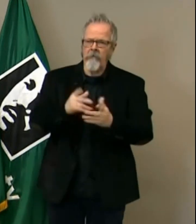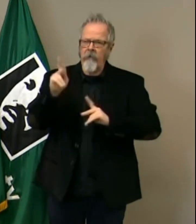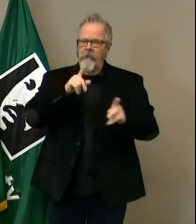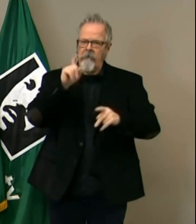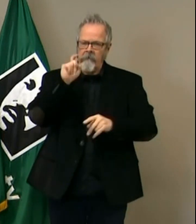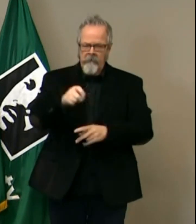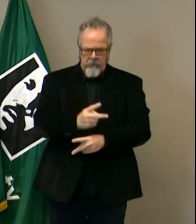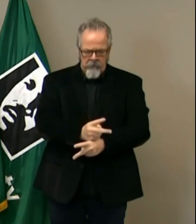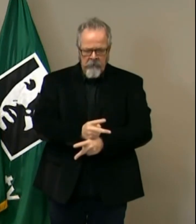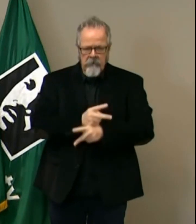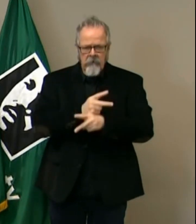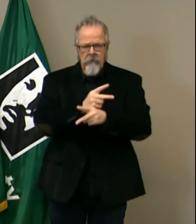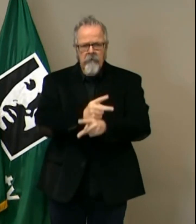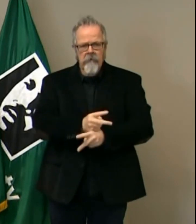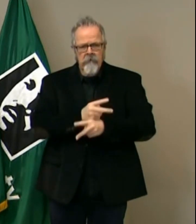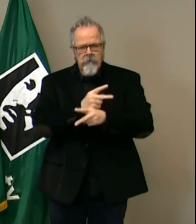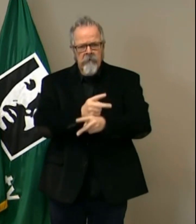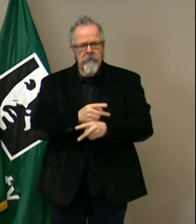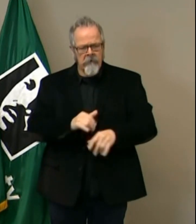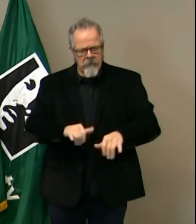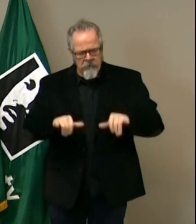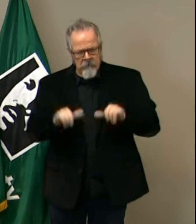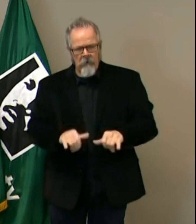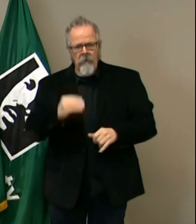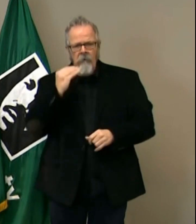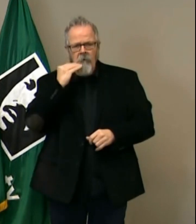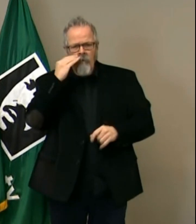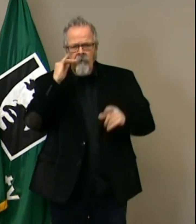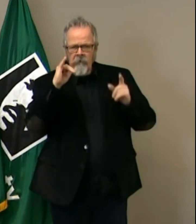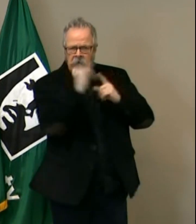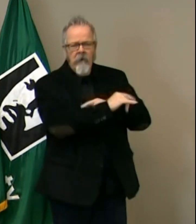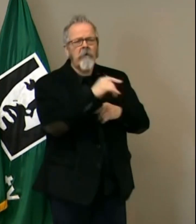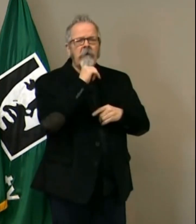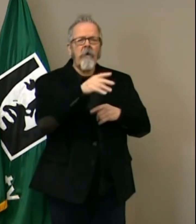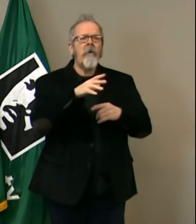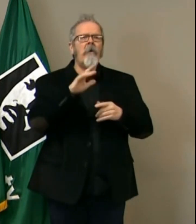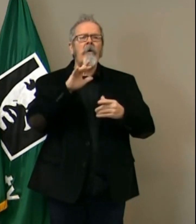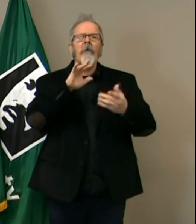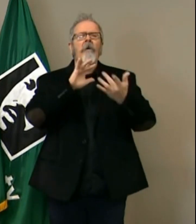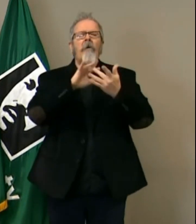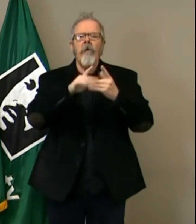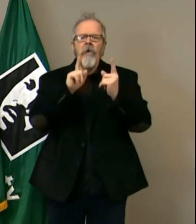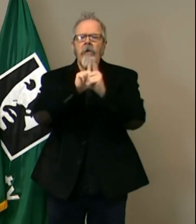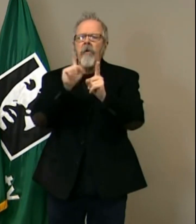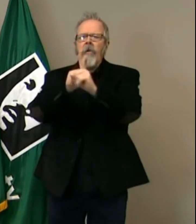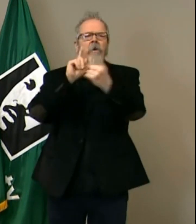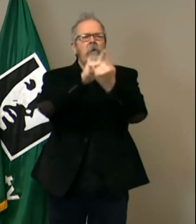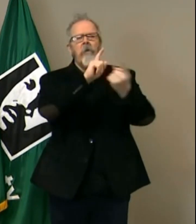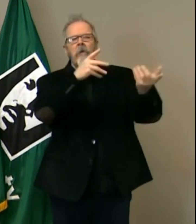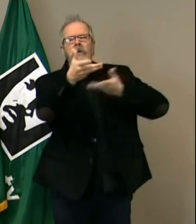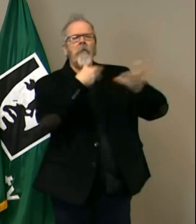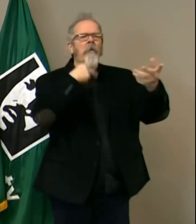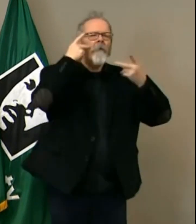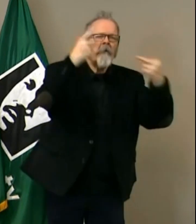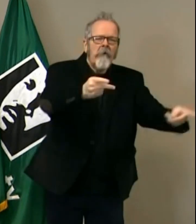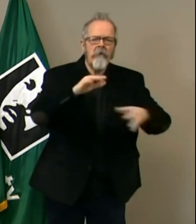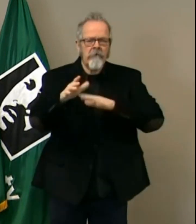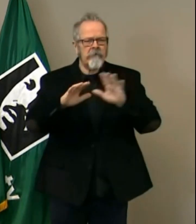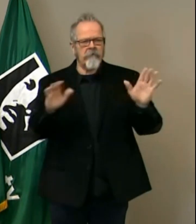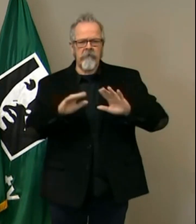and recover without presenting a danger to others go to work if you must but